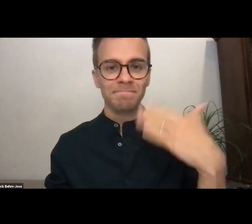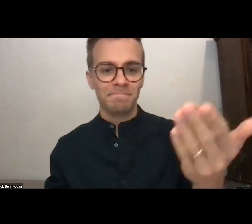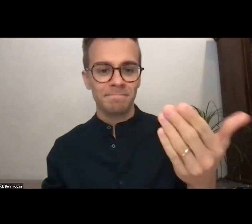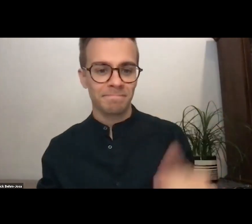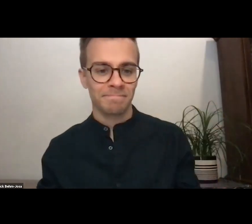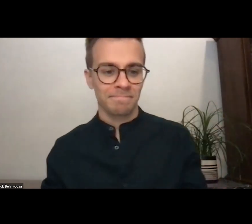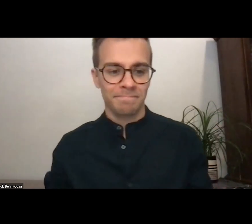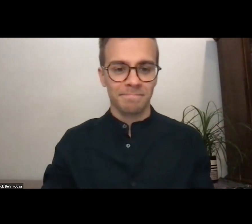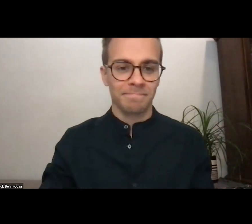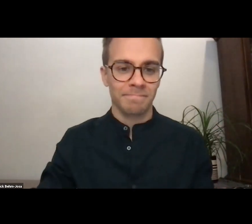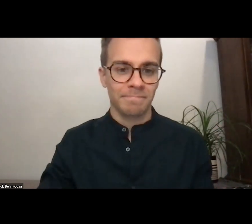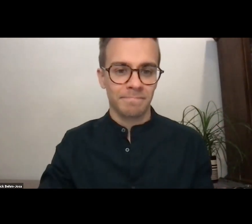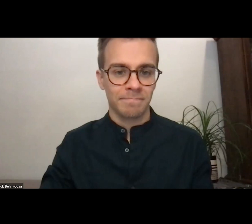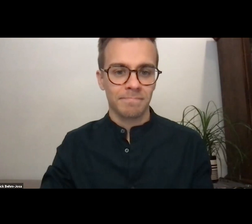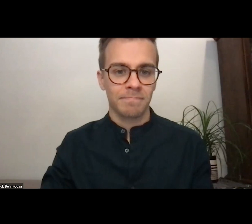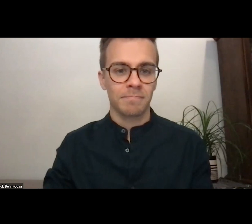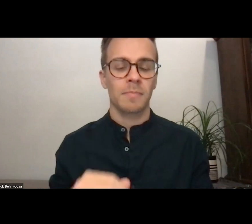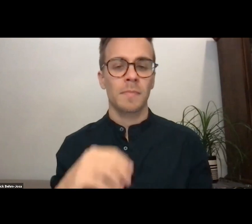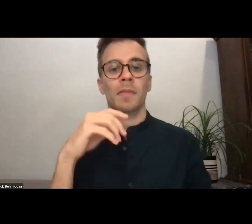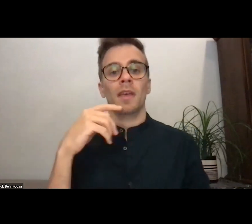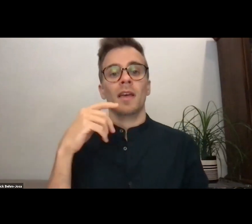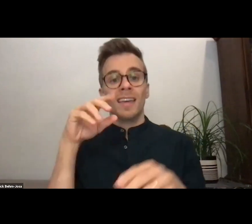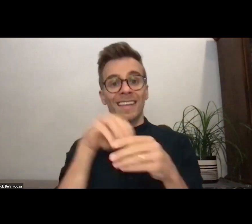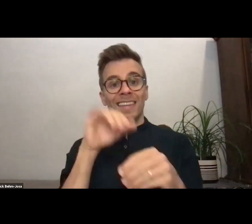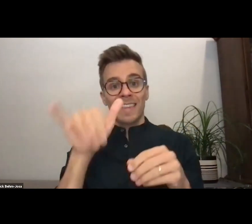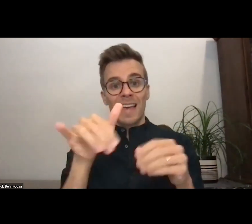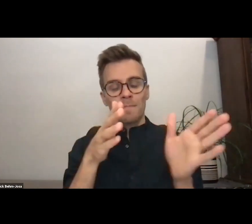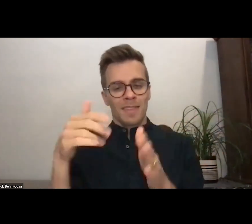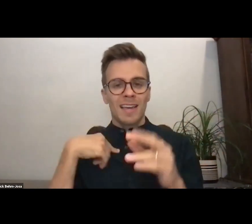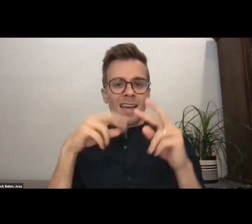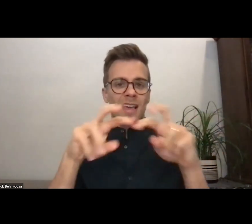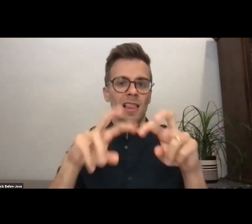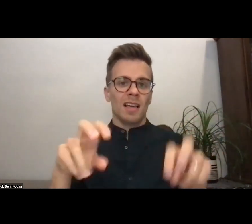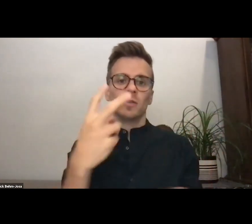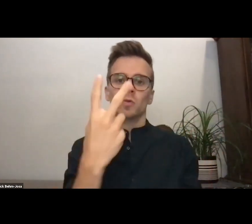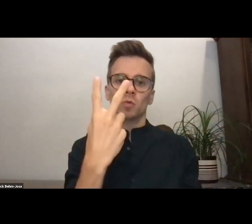University is there as well.